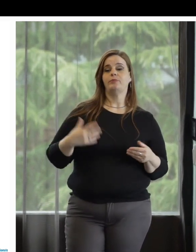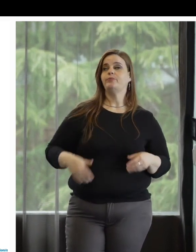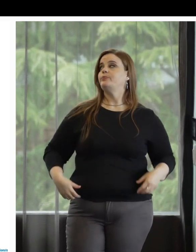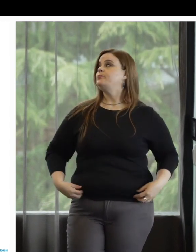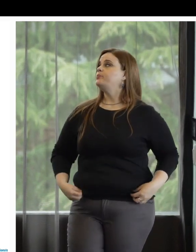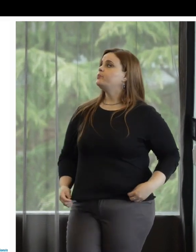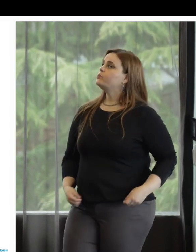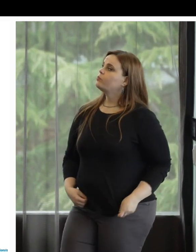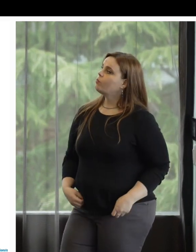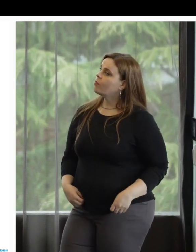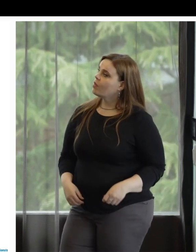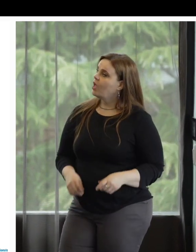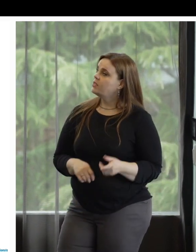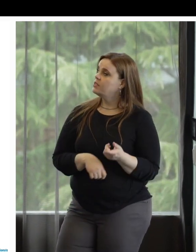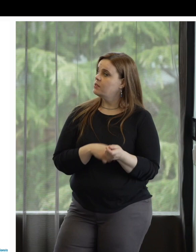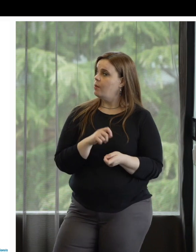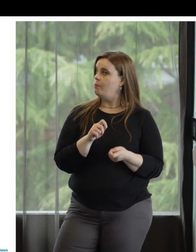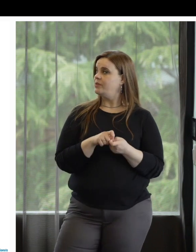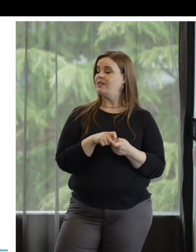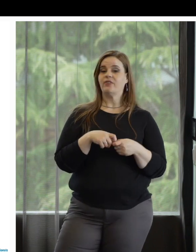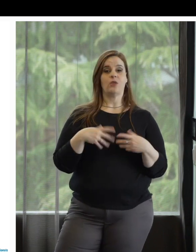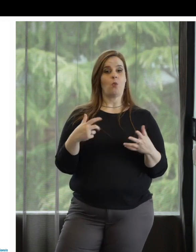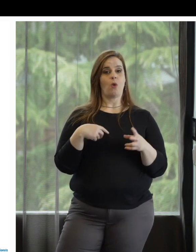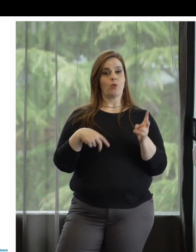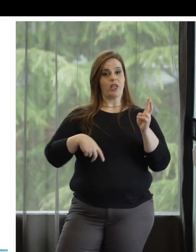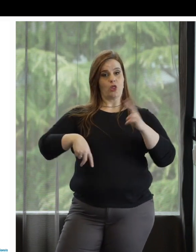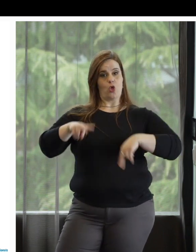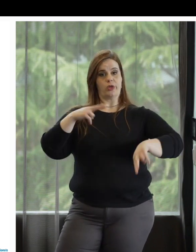in particular when we look at the public right of